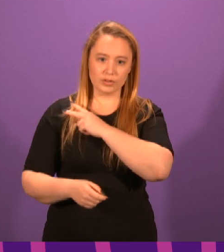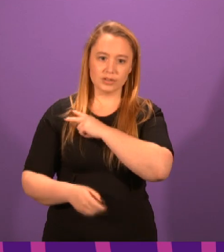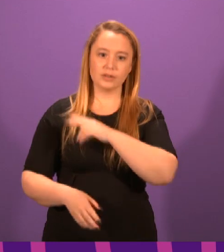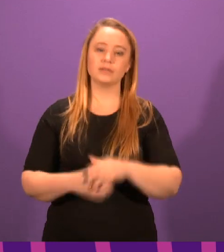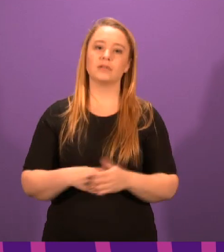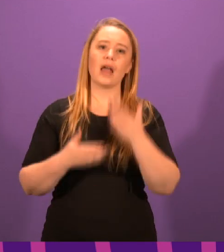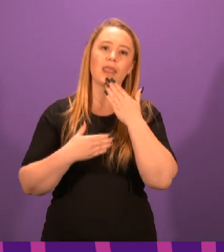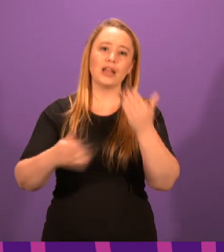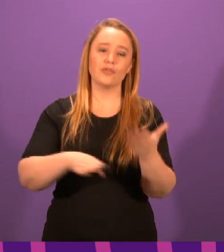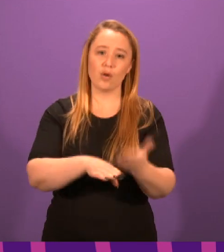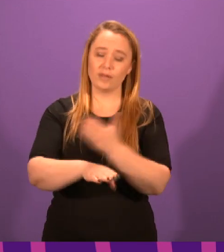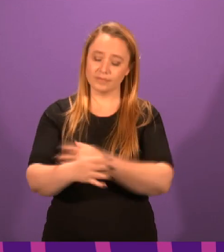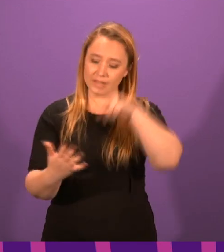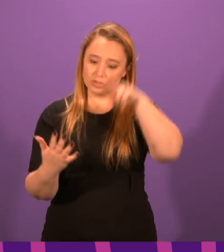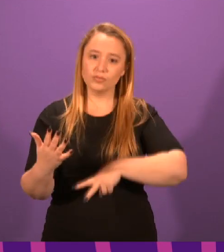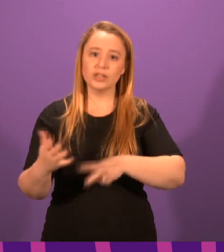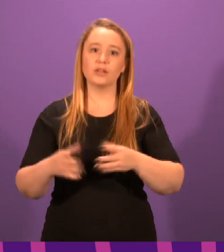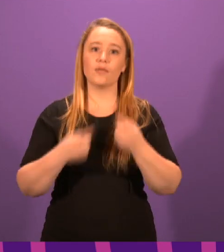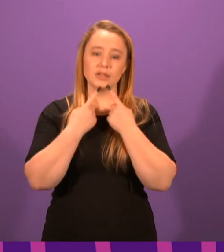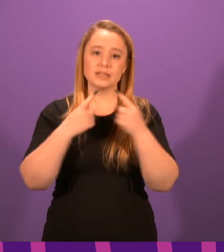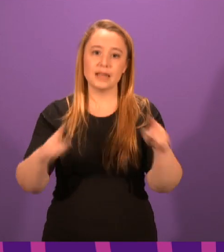sight of her statement and record Scottish Labour’s